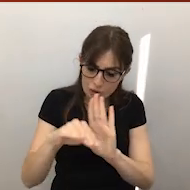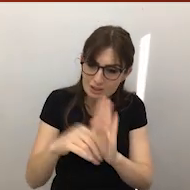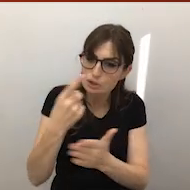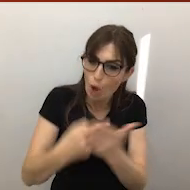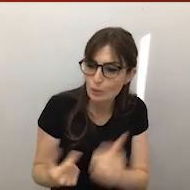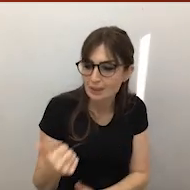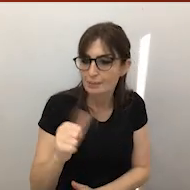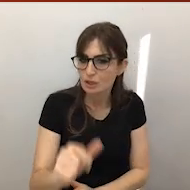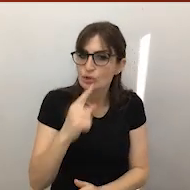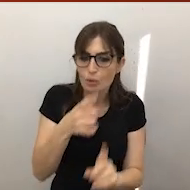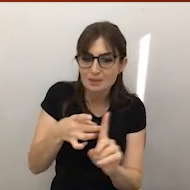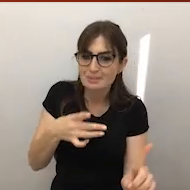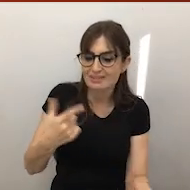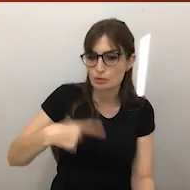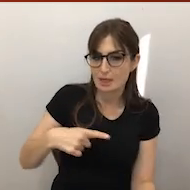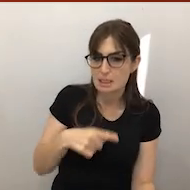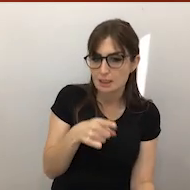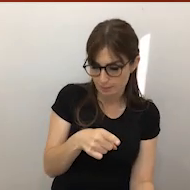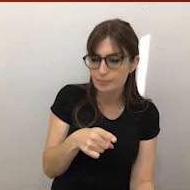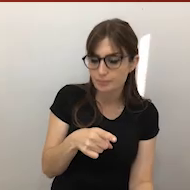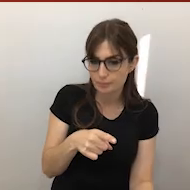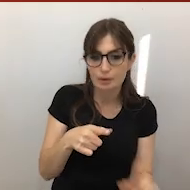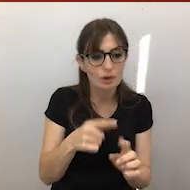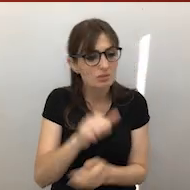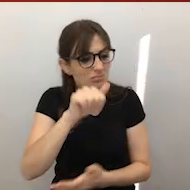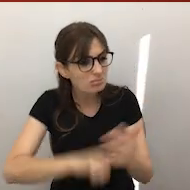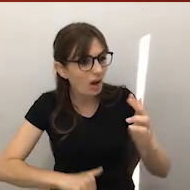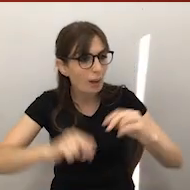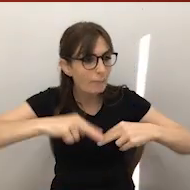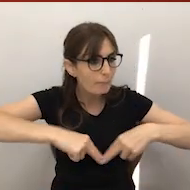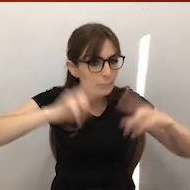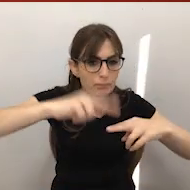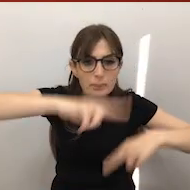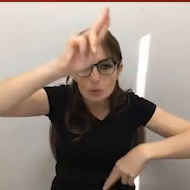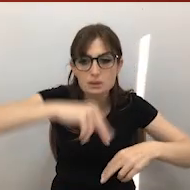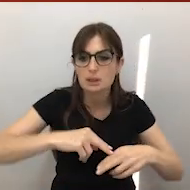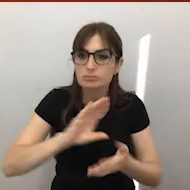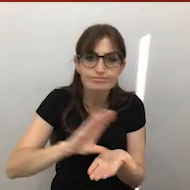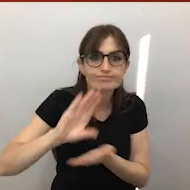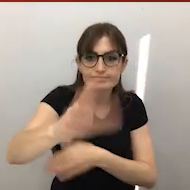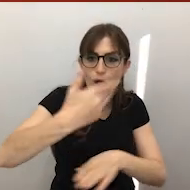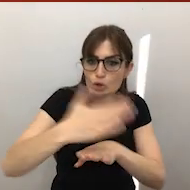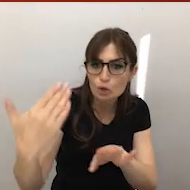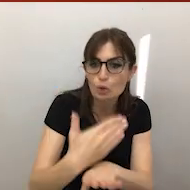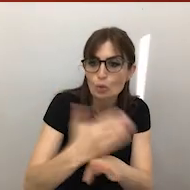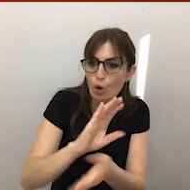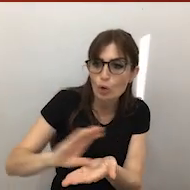that they only be used for a specified purpose, for example, to buy a building, commission a new work, or fund a fellowship.